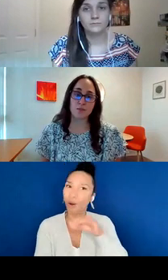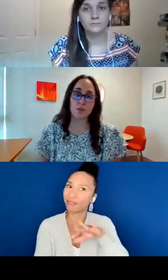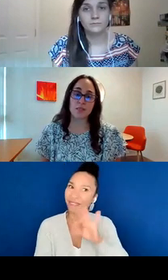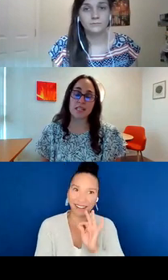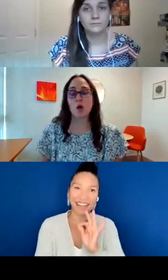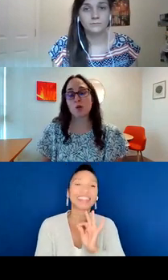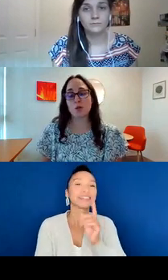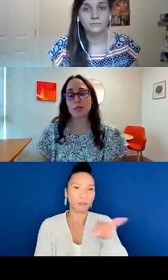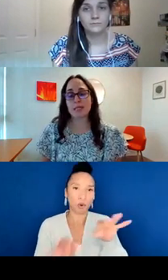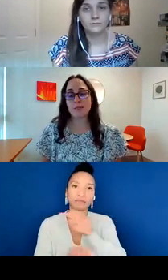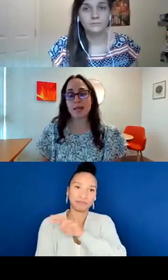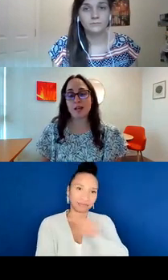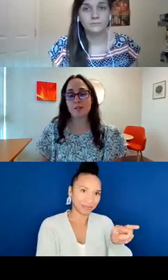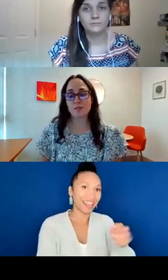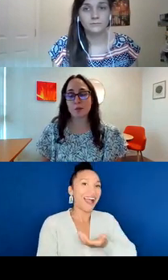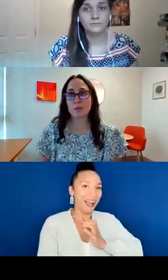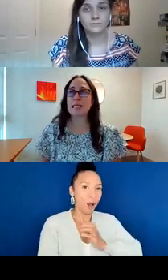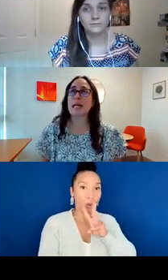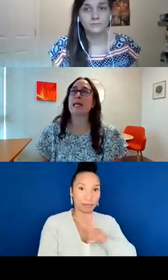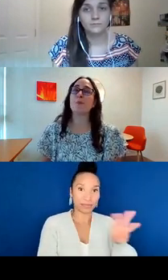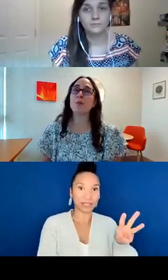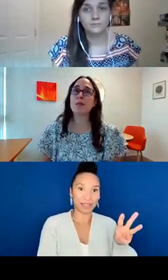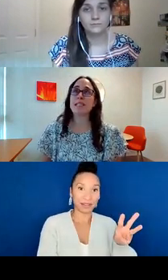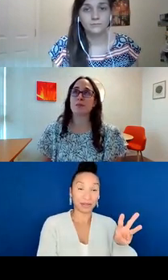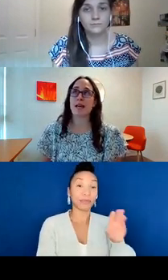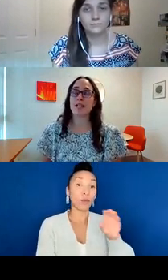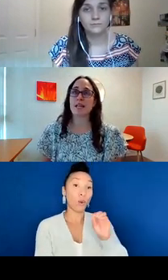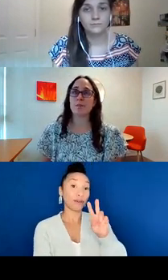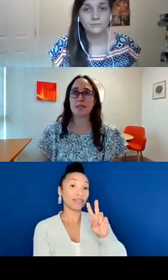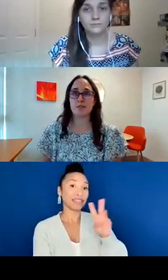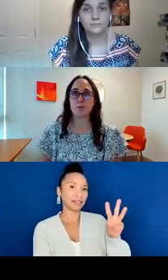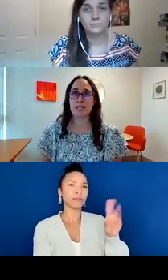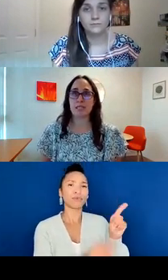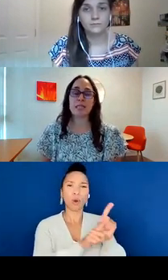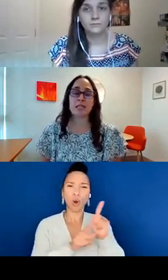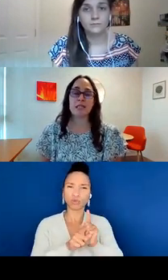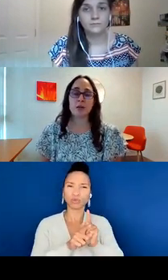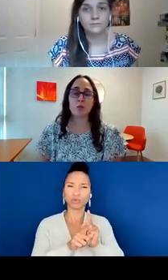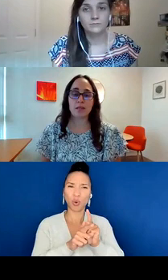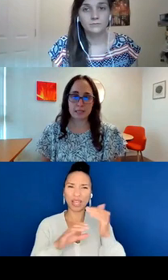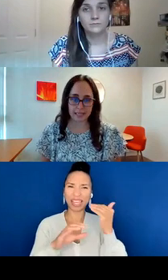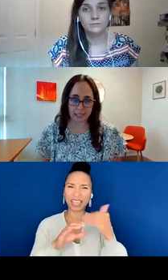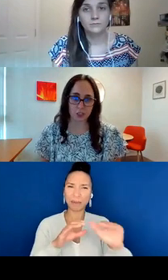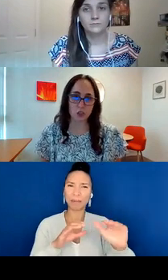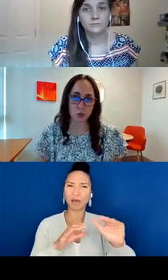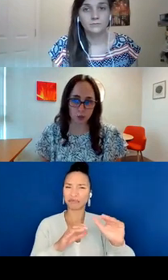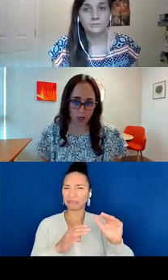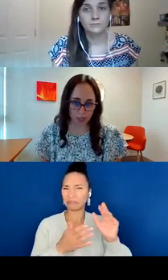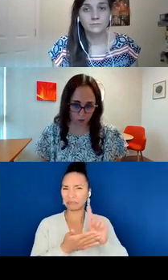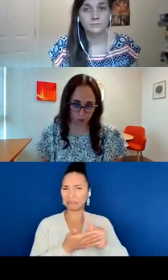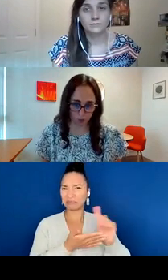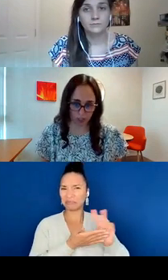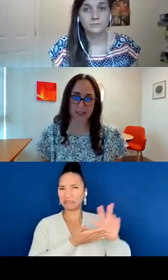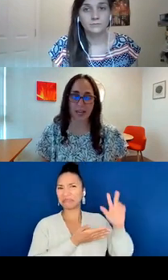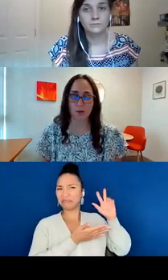OVW did also email folks a couple of weeks back, I believe it was, with a link to your progress report.